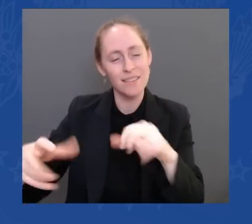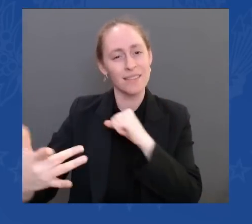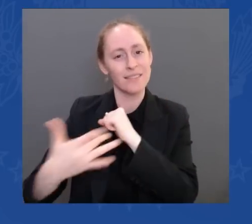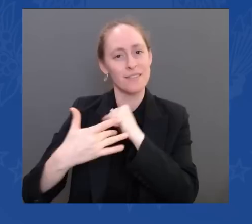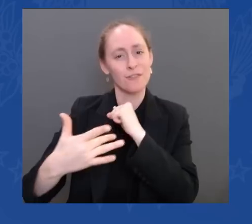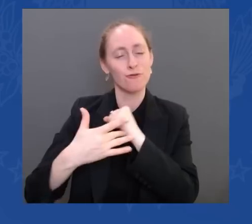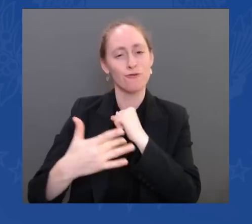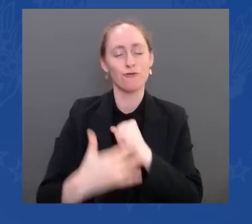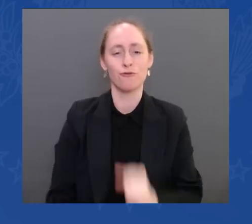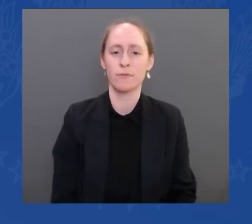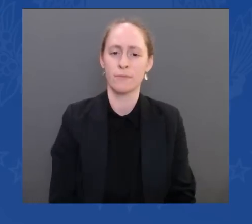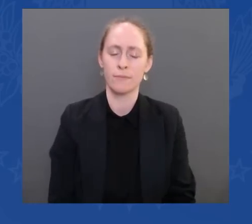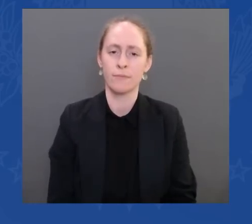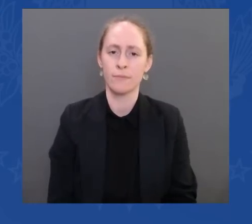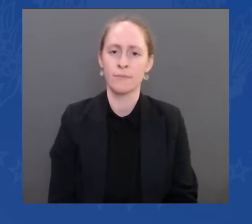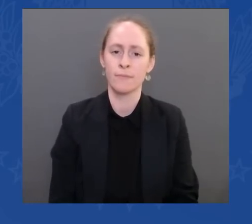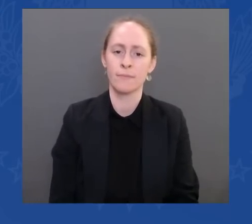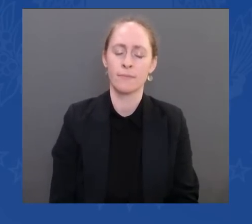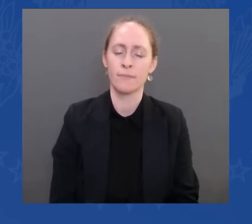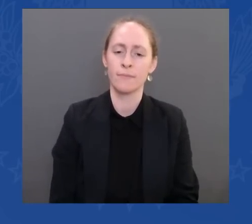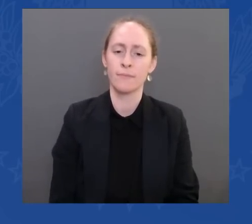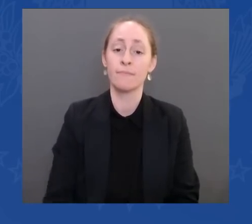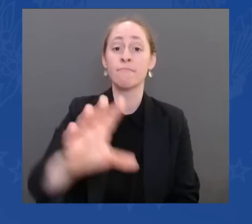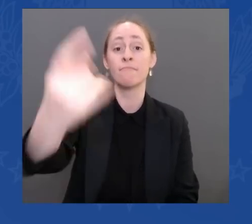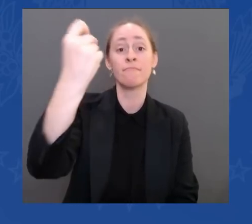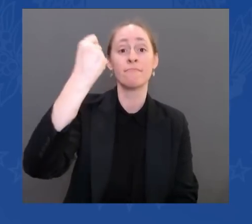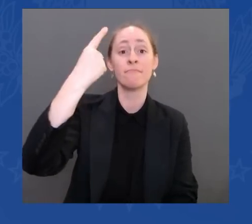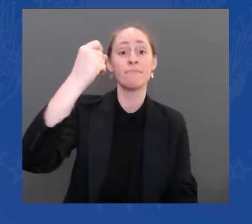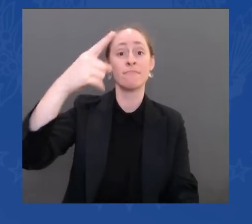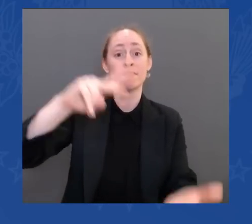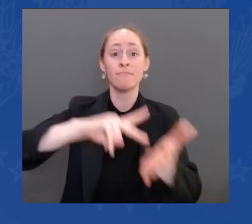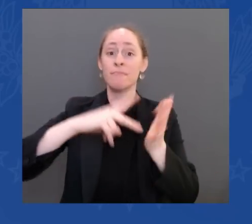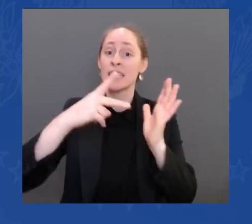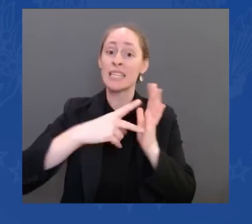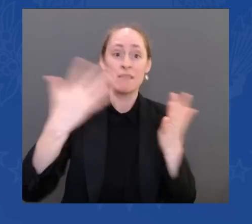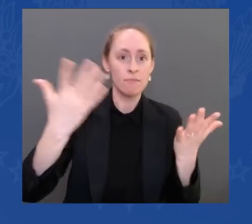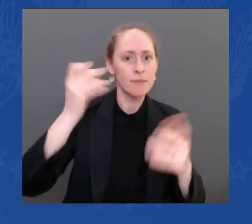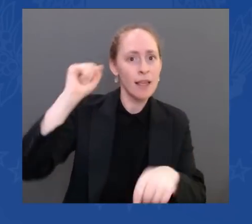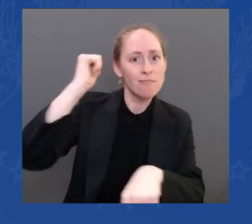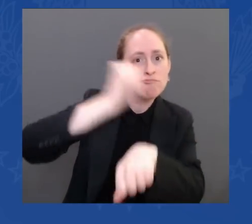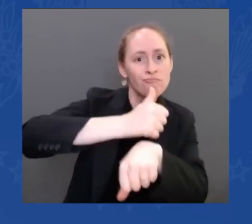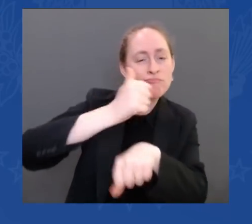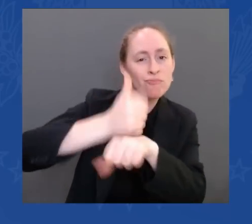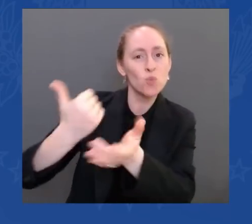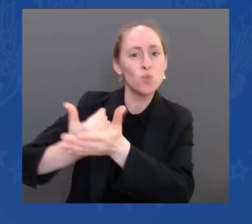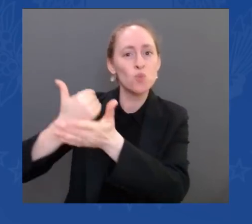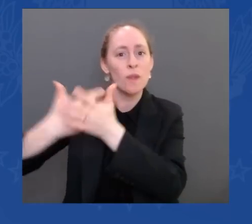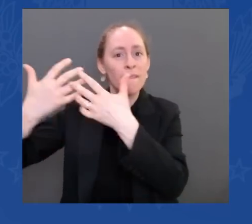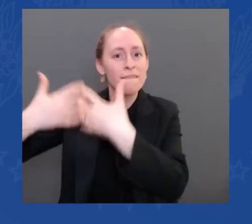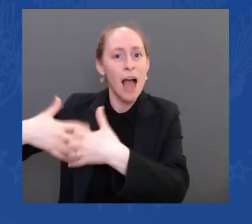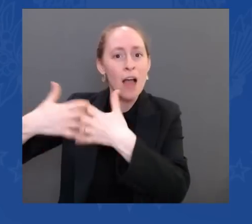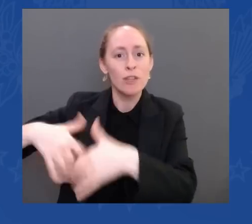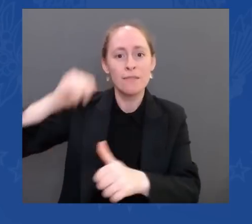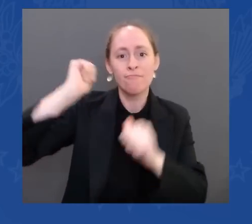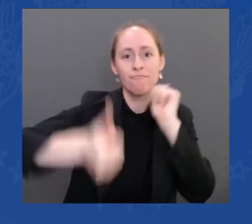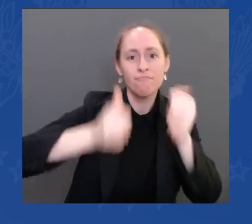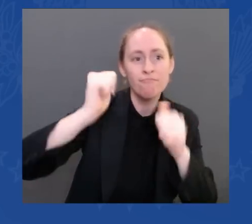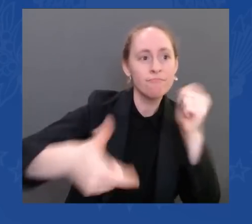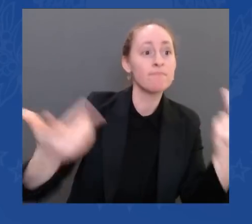and strengthen our national security. Where in God's name is it written that the United States can no longer be a leading manufacturer in the world?